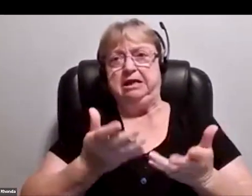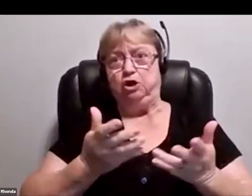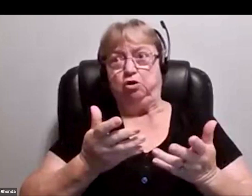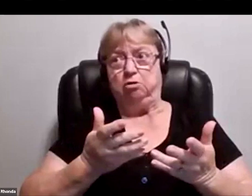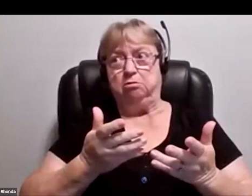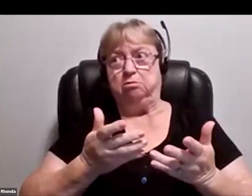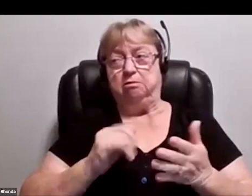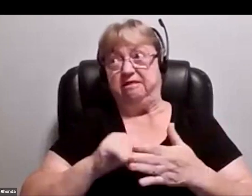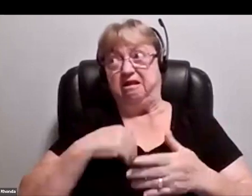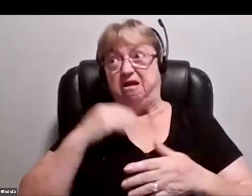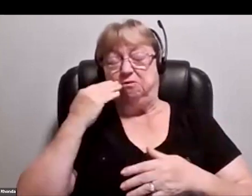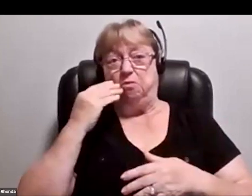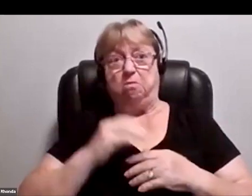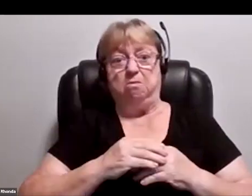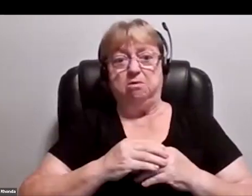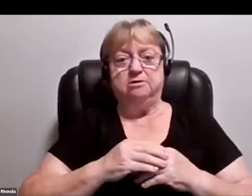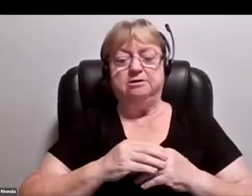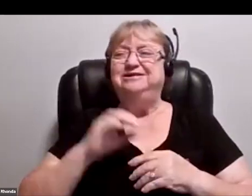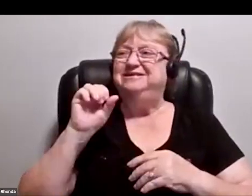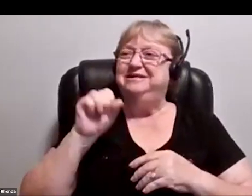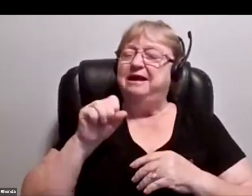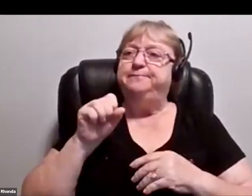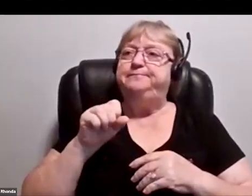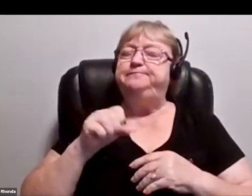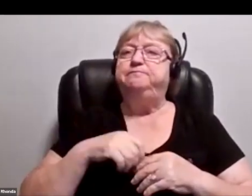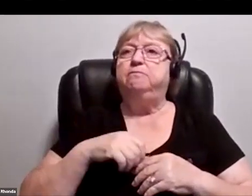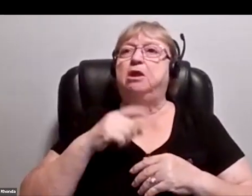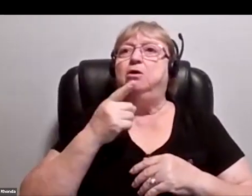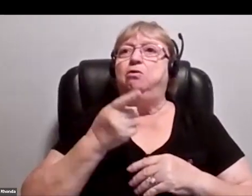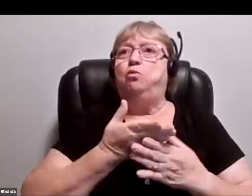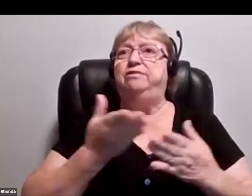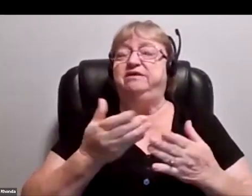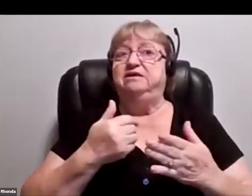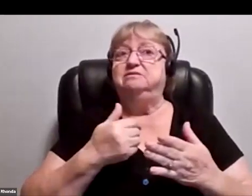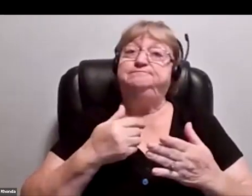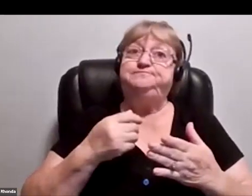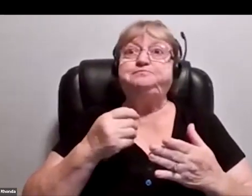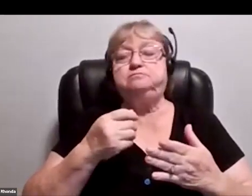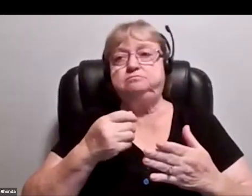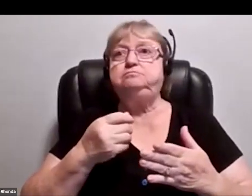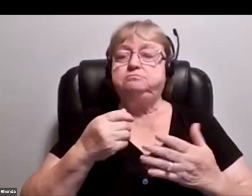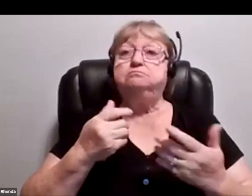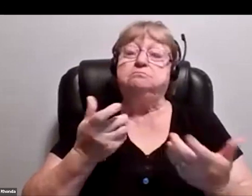Yes, and the one thing, there are certainly people with diabetes here.